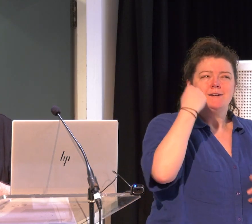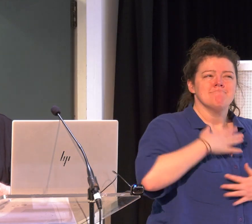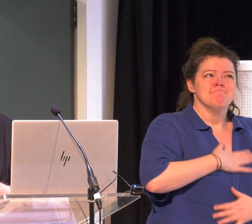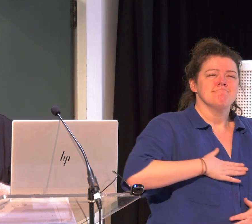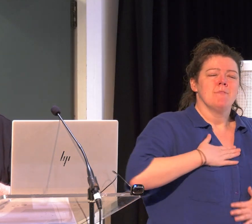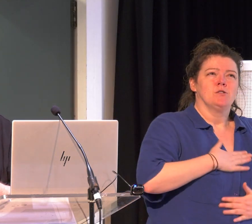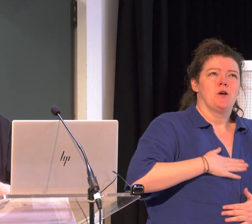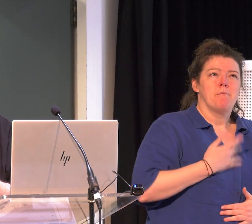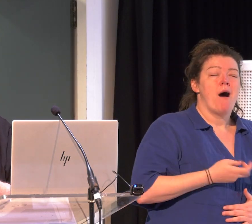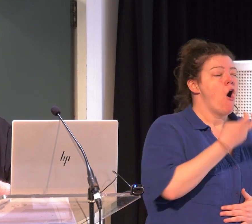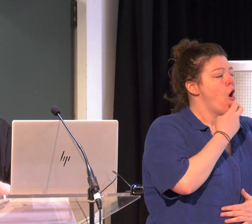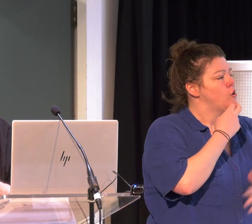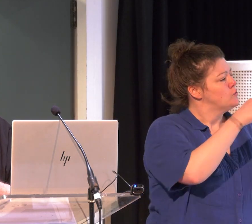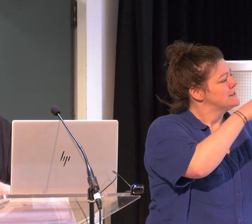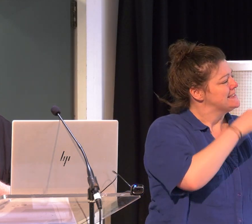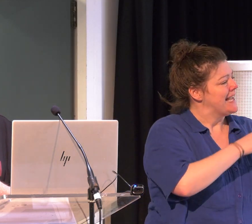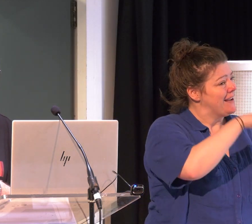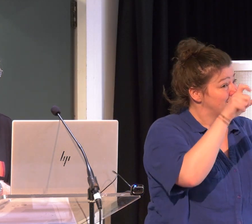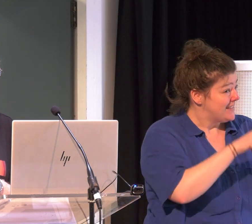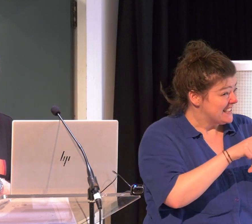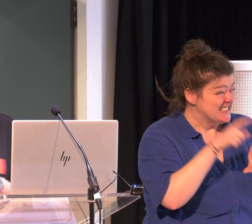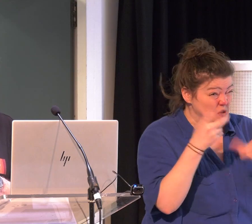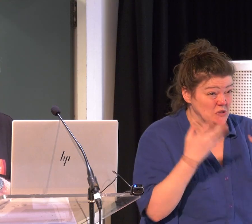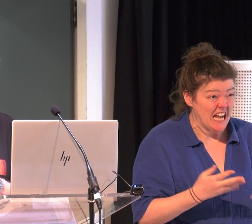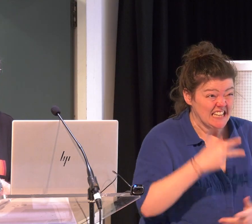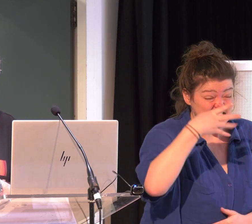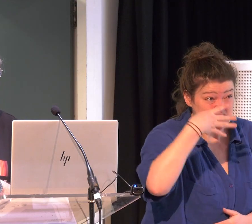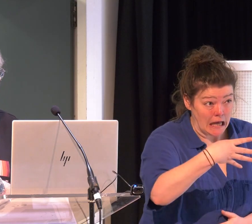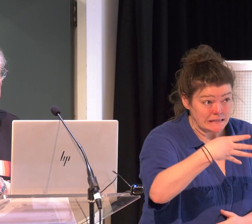when my Uncle David, who's 98 today